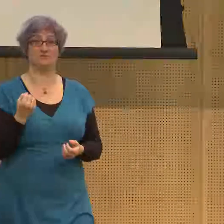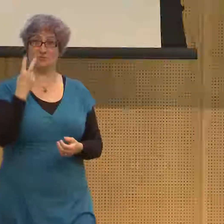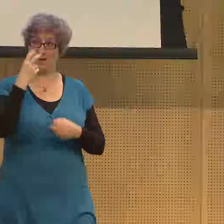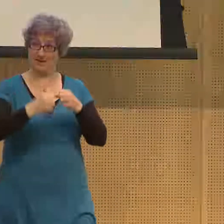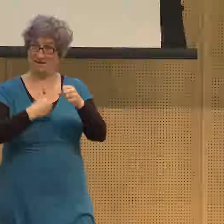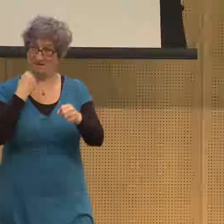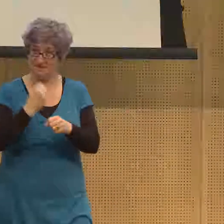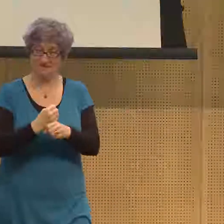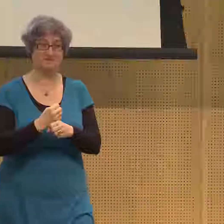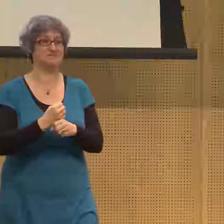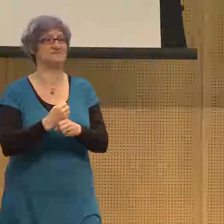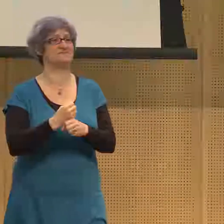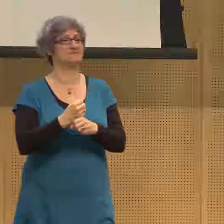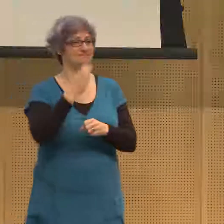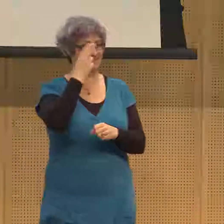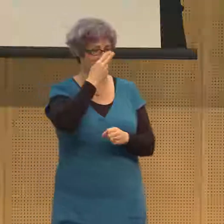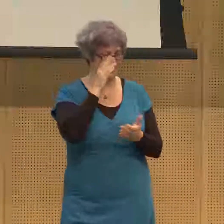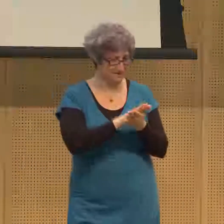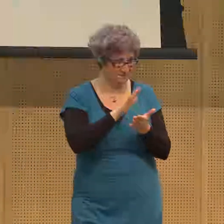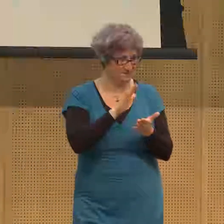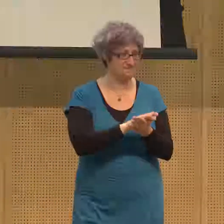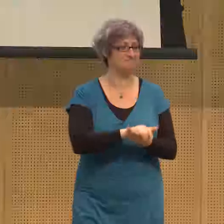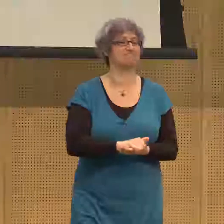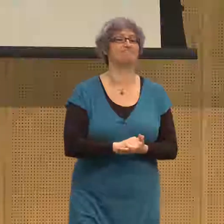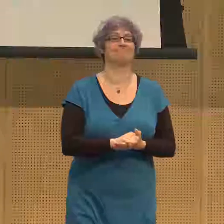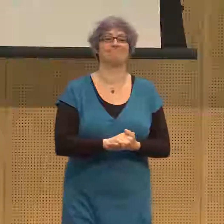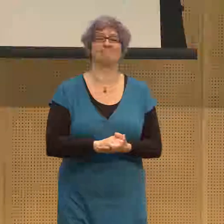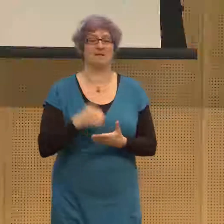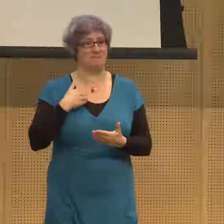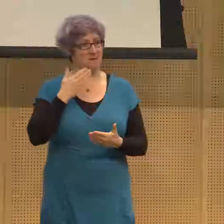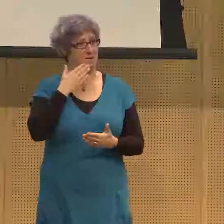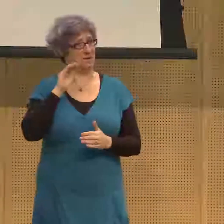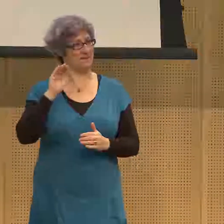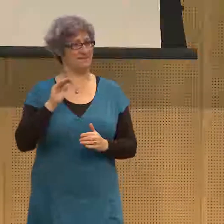I went to a Catholic school for 12 years.